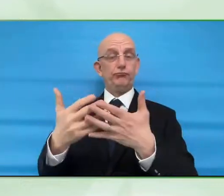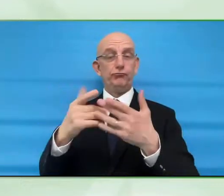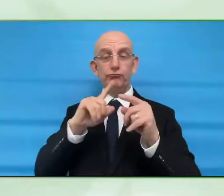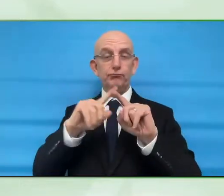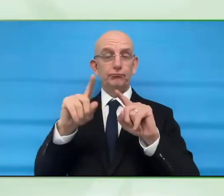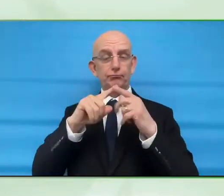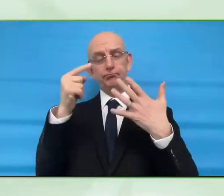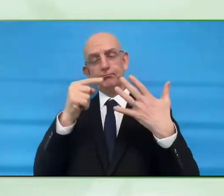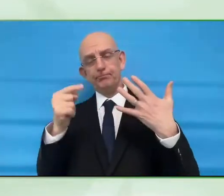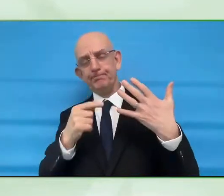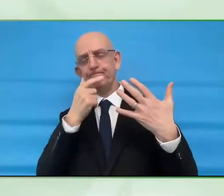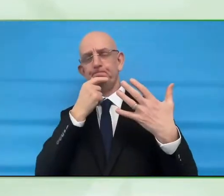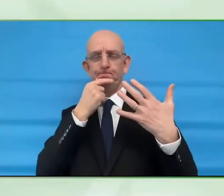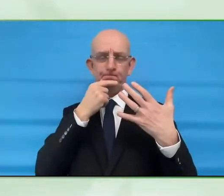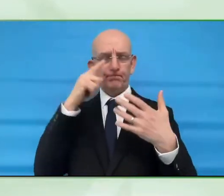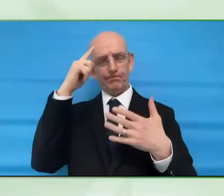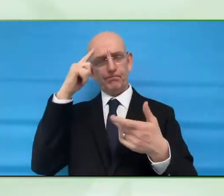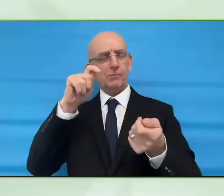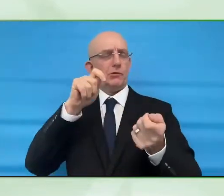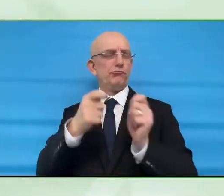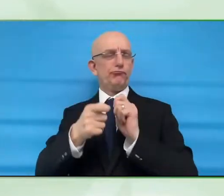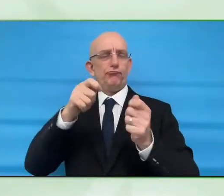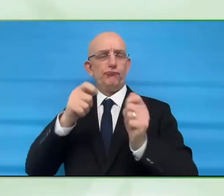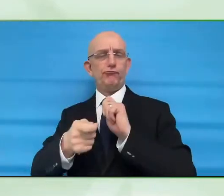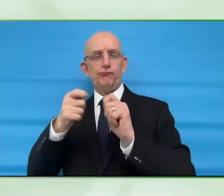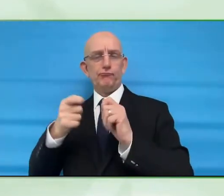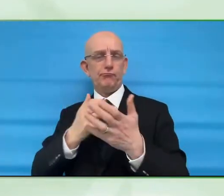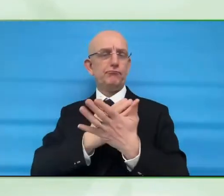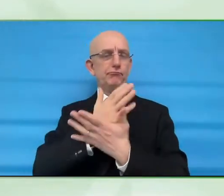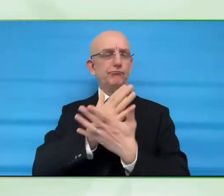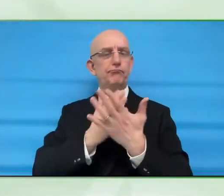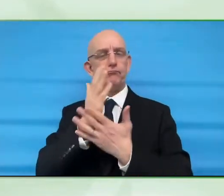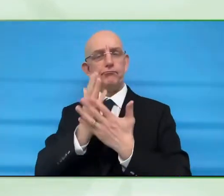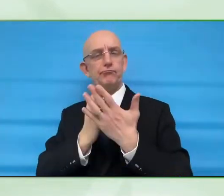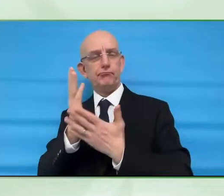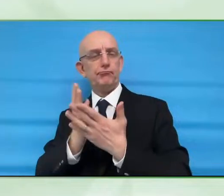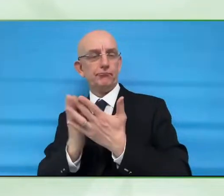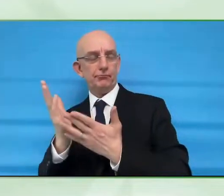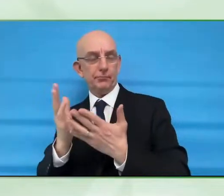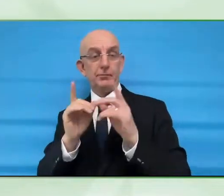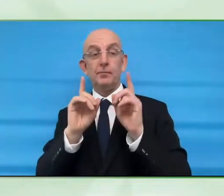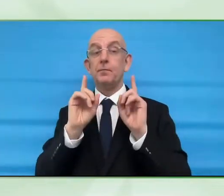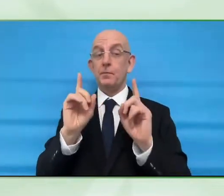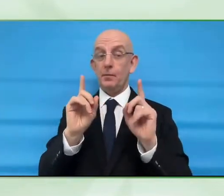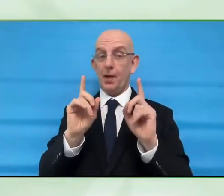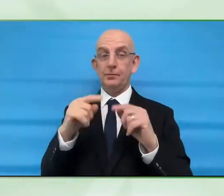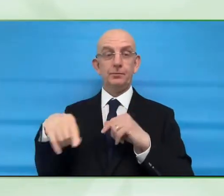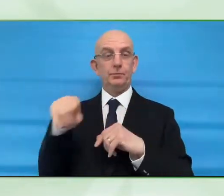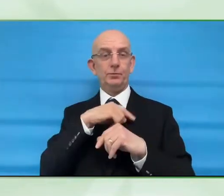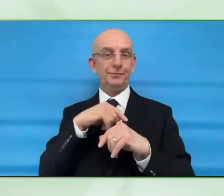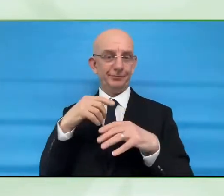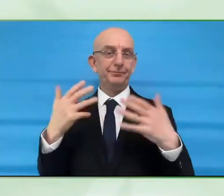and we can analyse that and make sure that we can continue improving that.